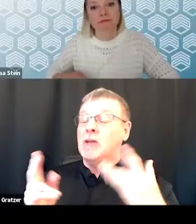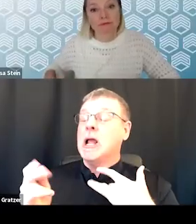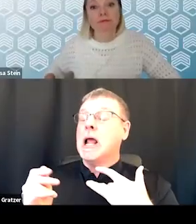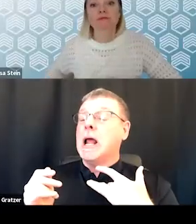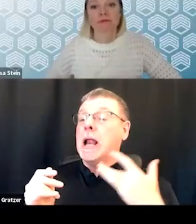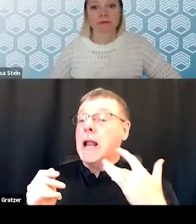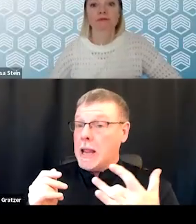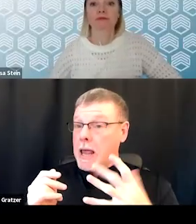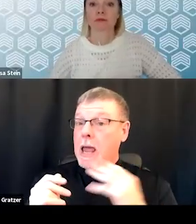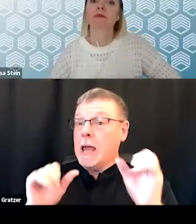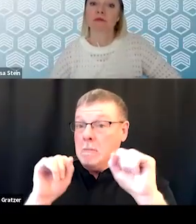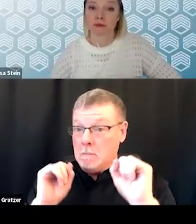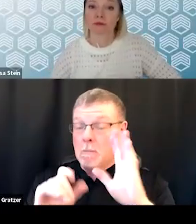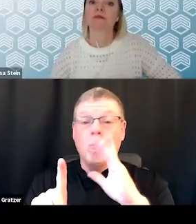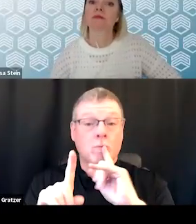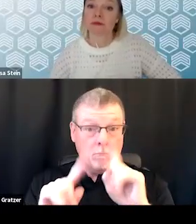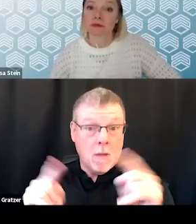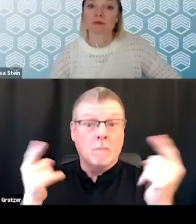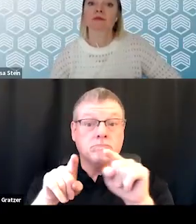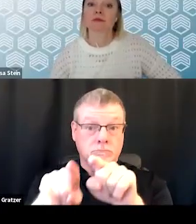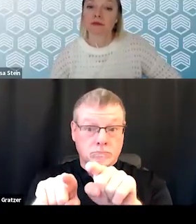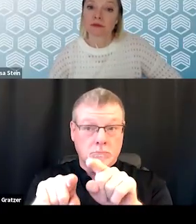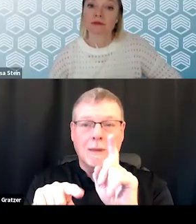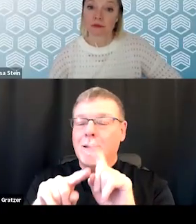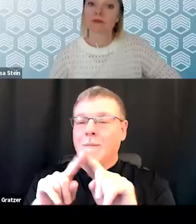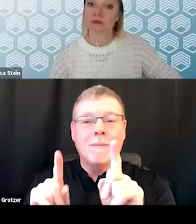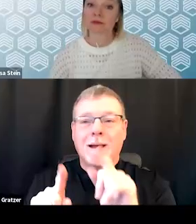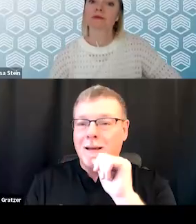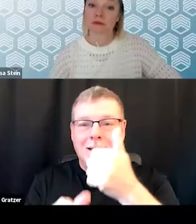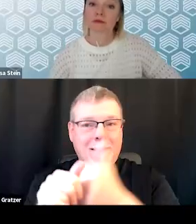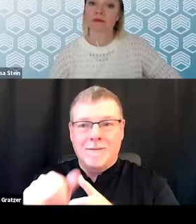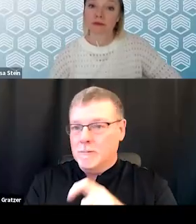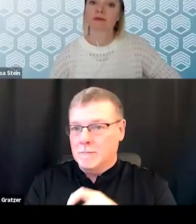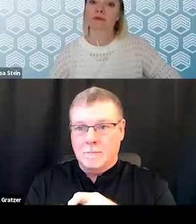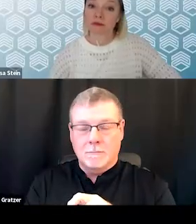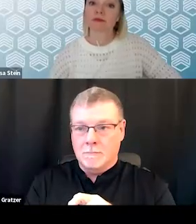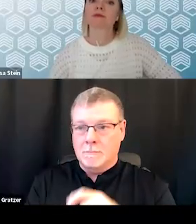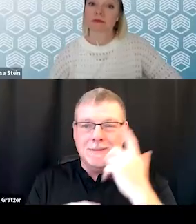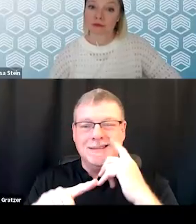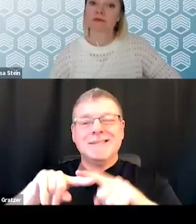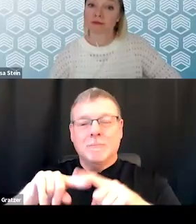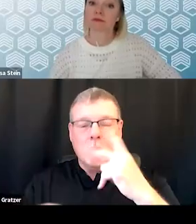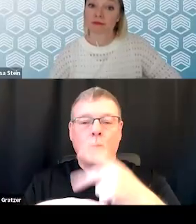that our team would respond to those calls, but it would not happen every time 'cause, again, it depends on what call type comes out.